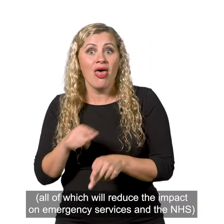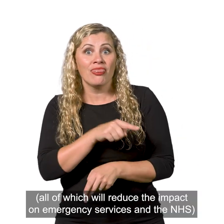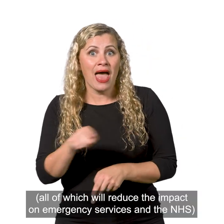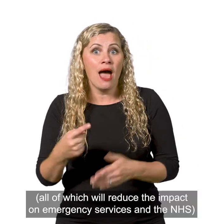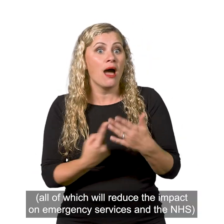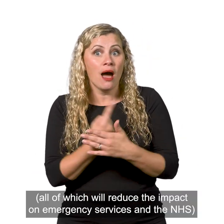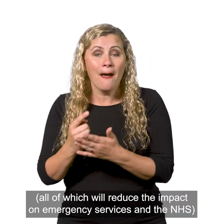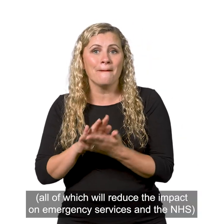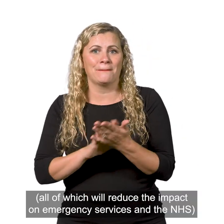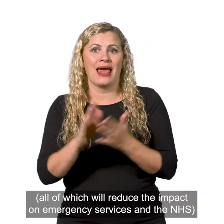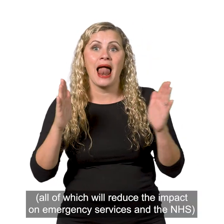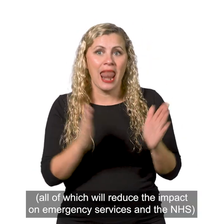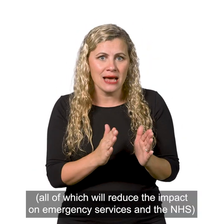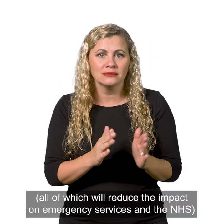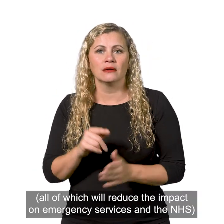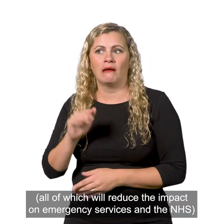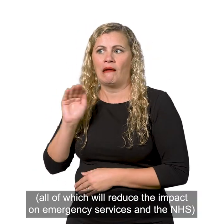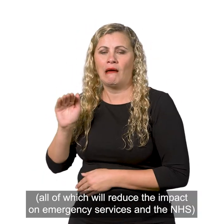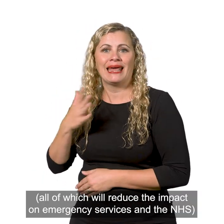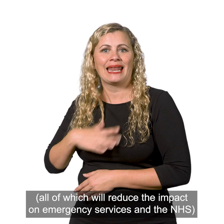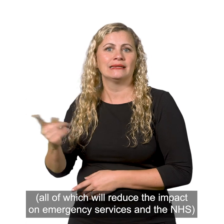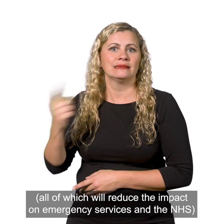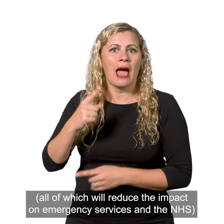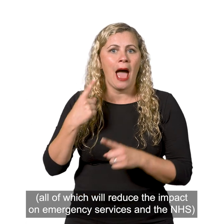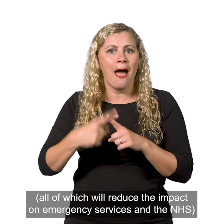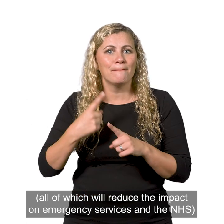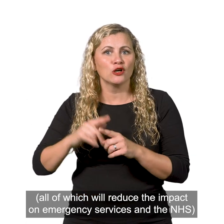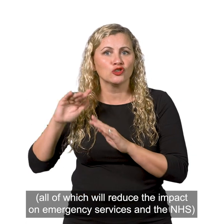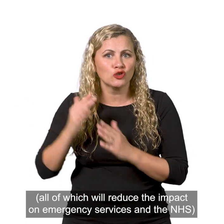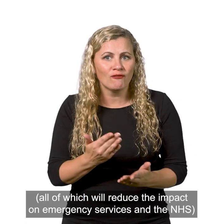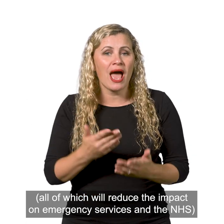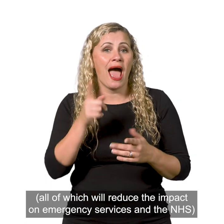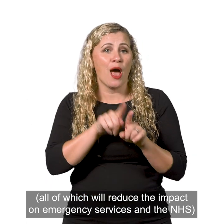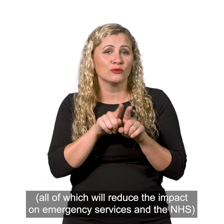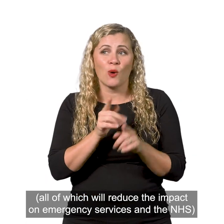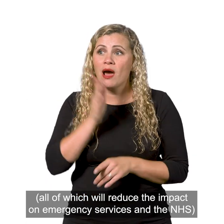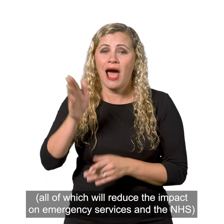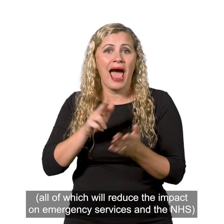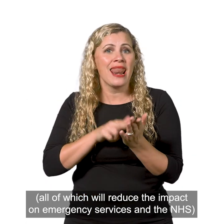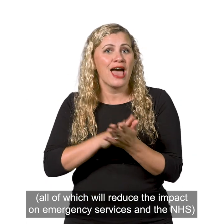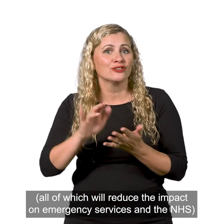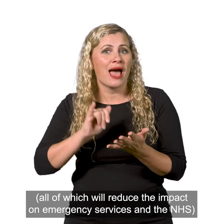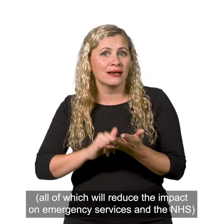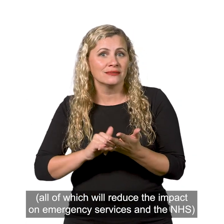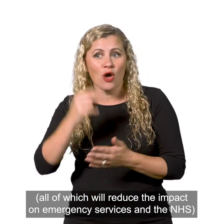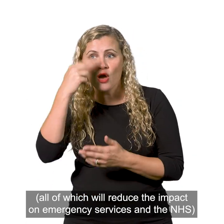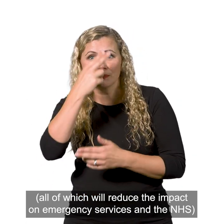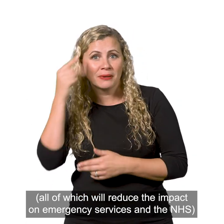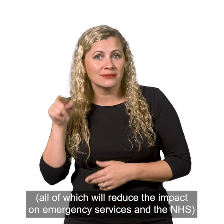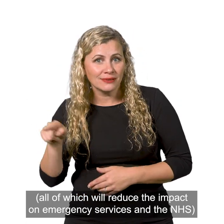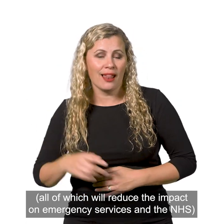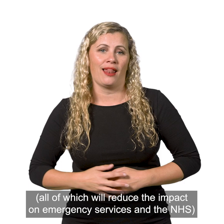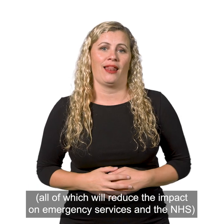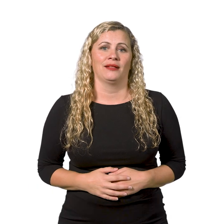(all of which will reduce the impact on emergency services and the NHS)